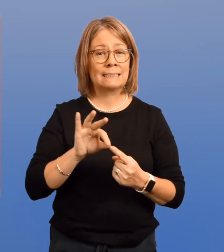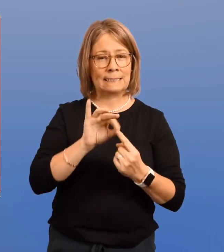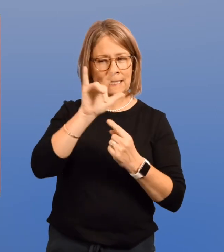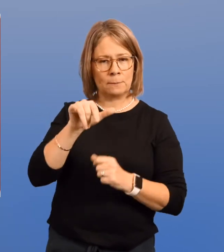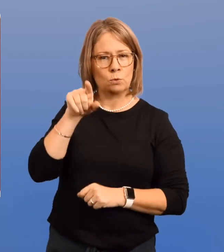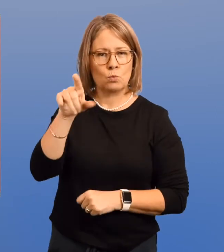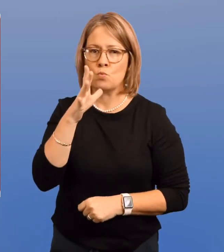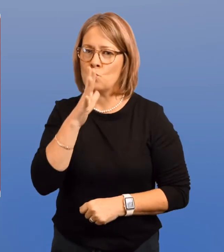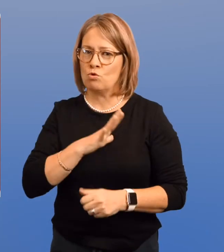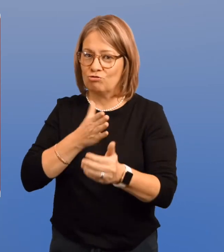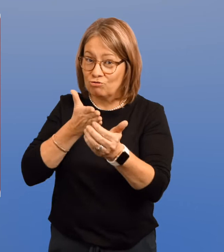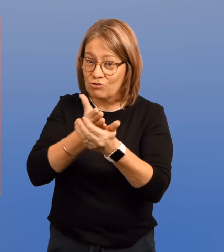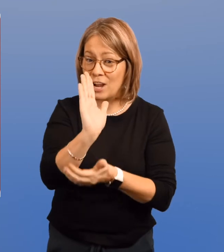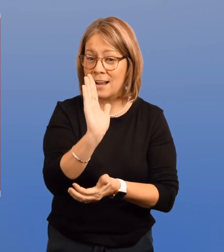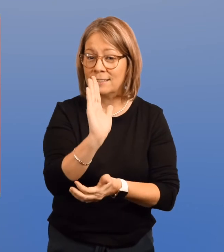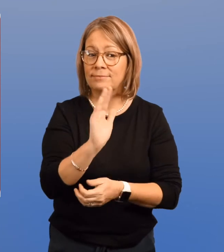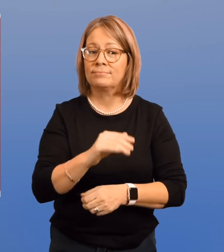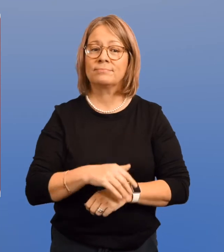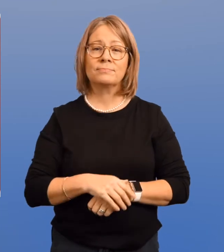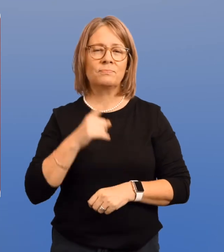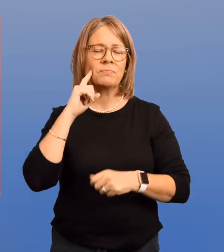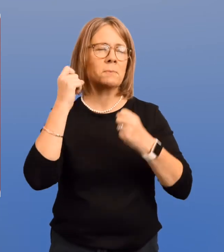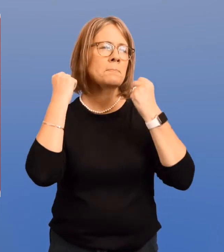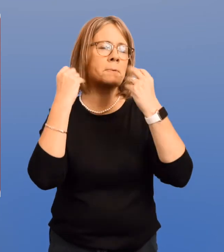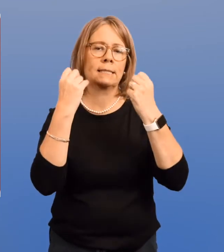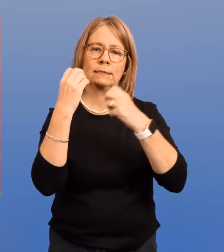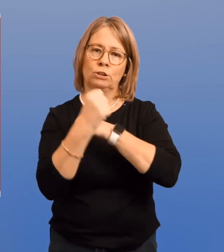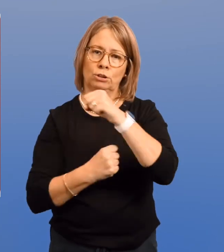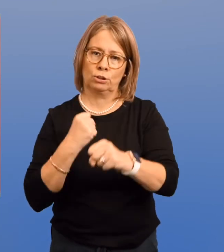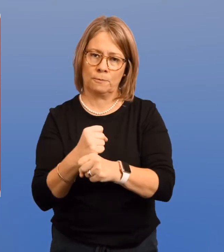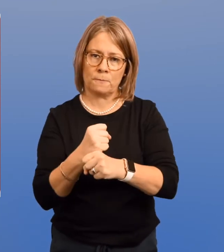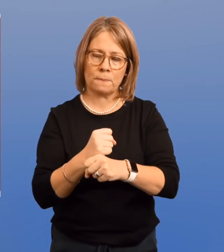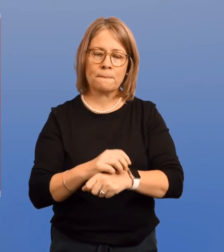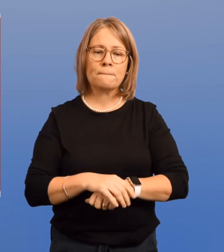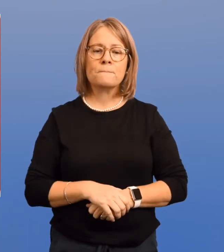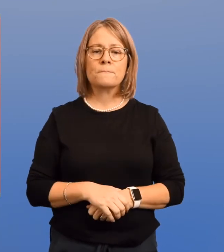especially women's rights--for many decades.